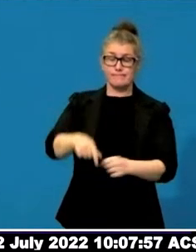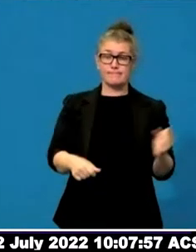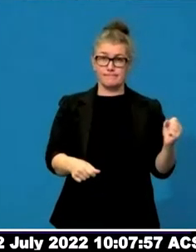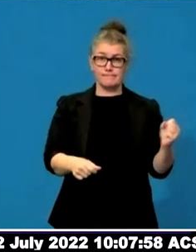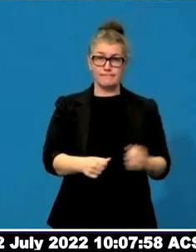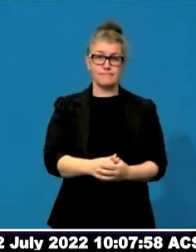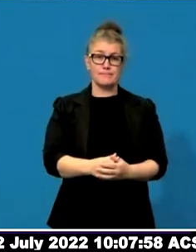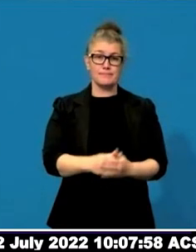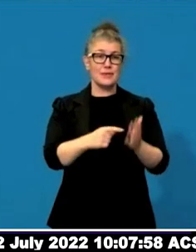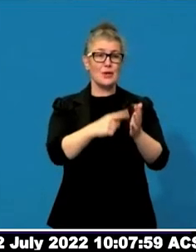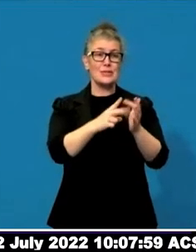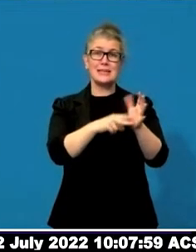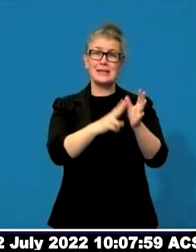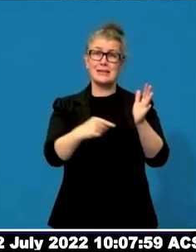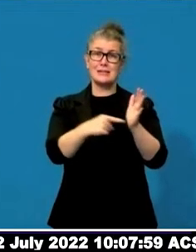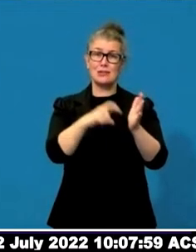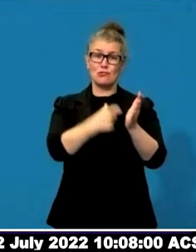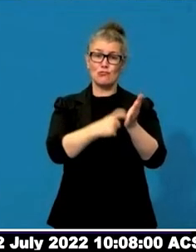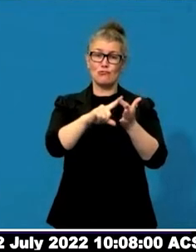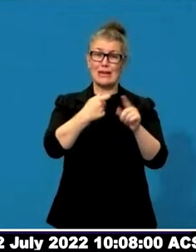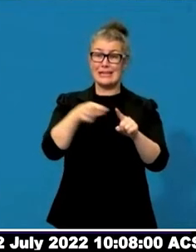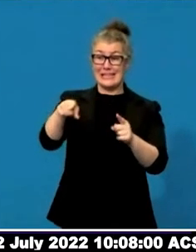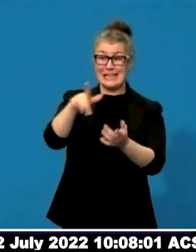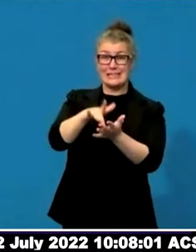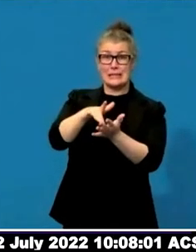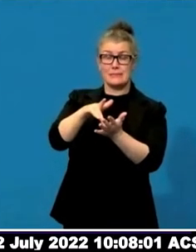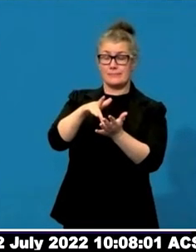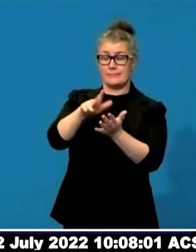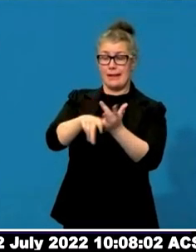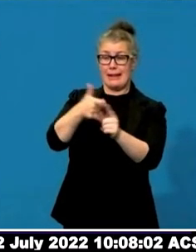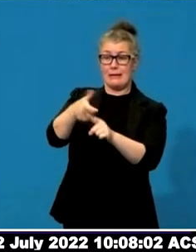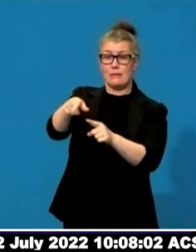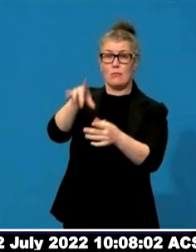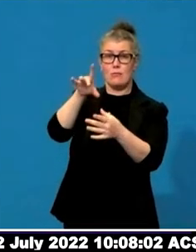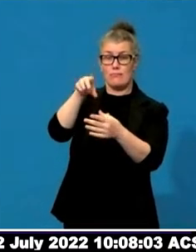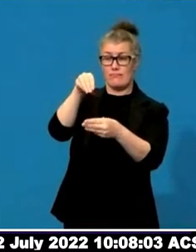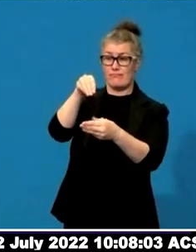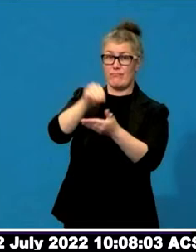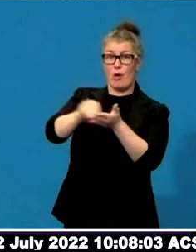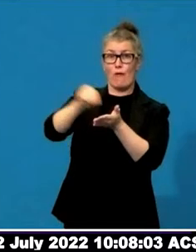the Centrelink office is really difficult to get the scooter into? Em is nodding.